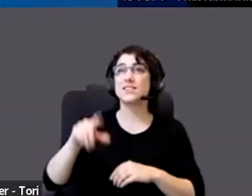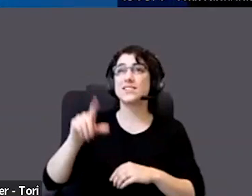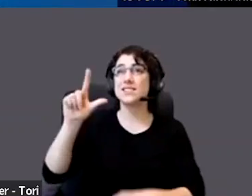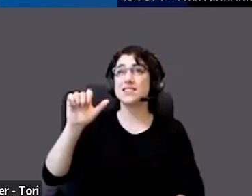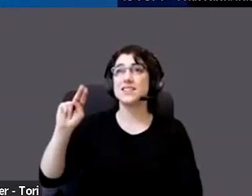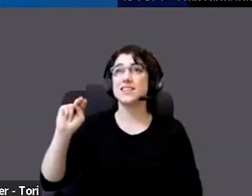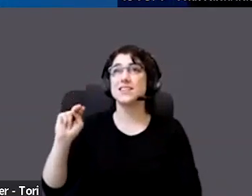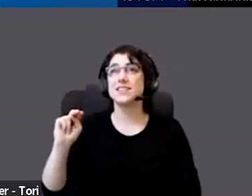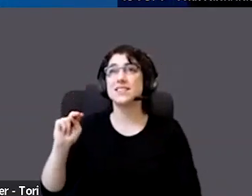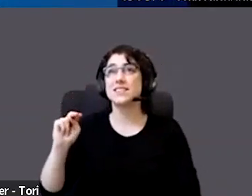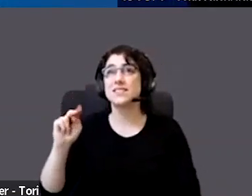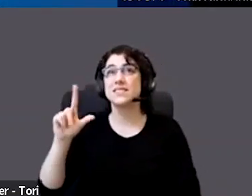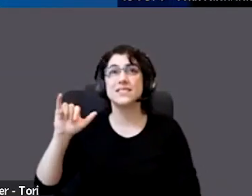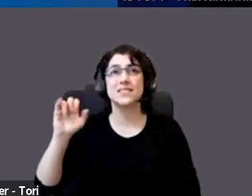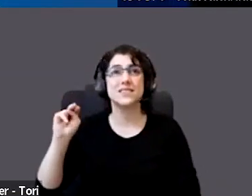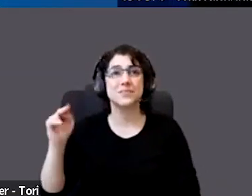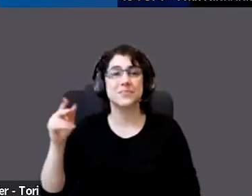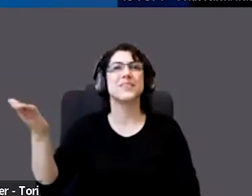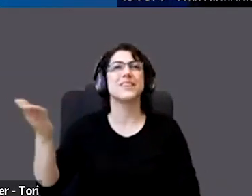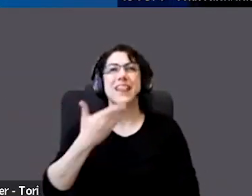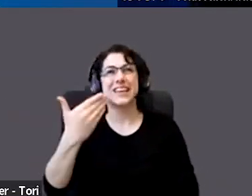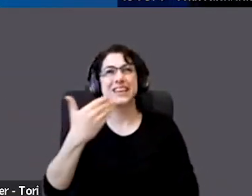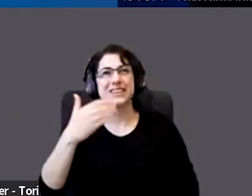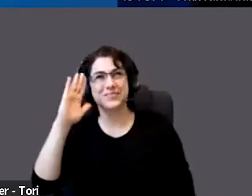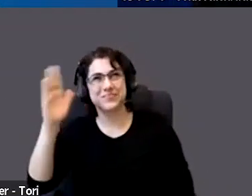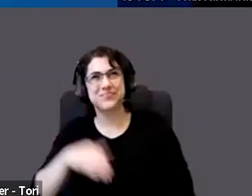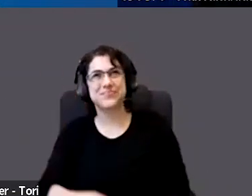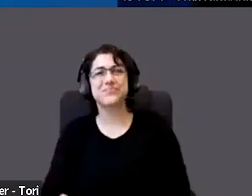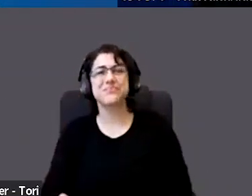Thank you. Hi. So that was a great presentation, and I just wanted